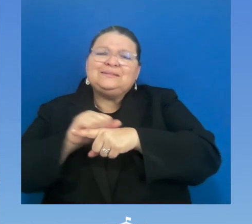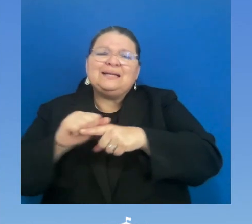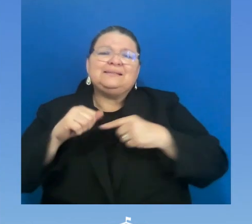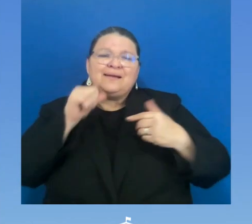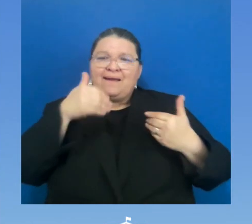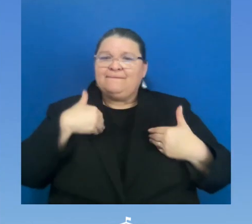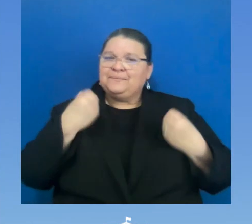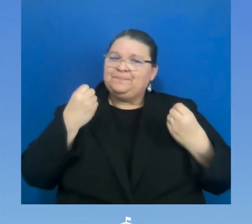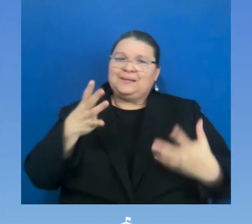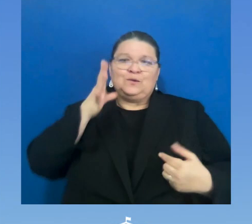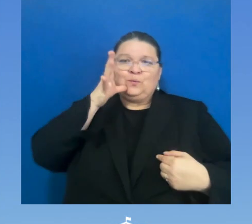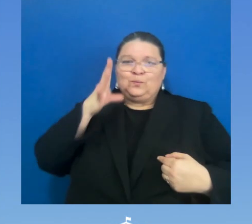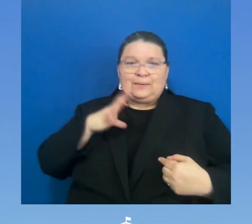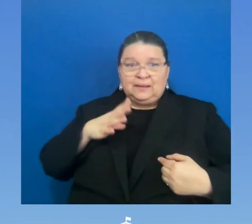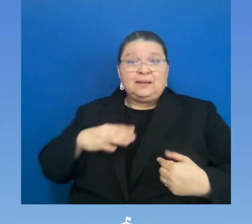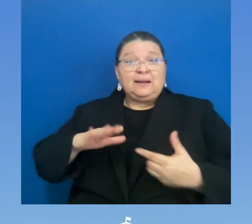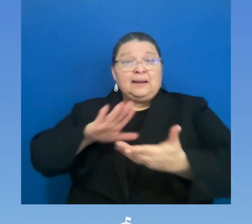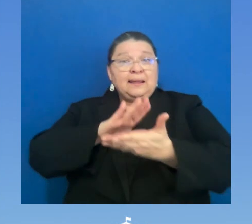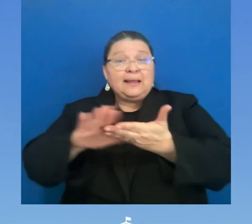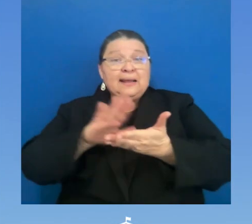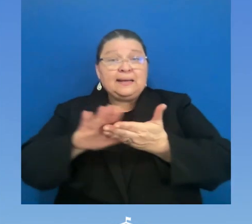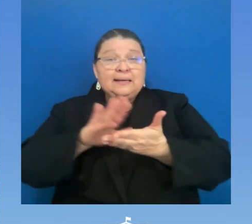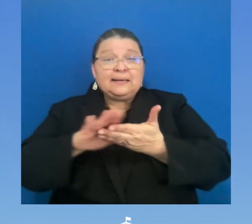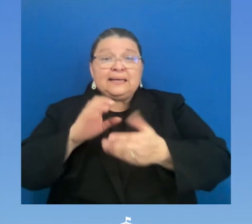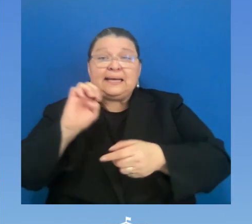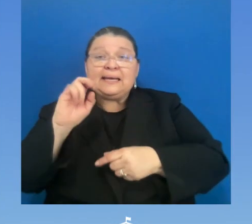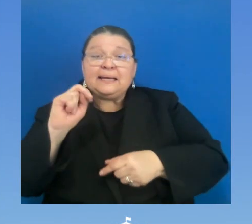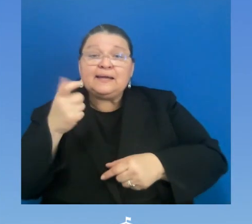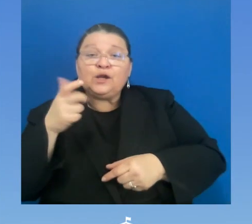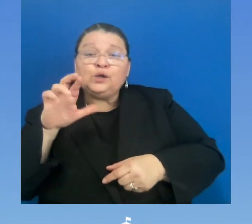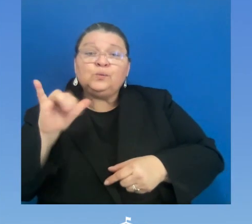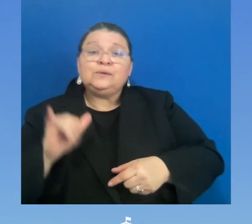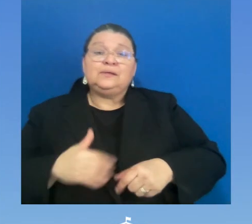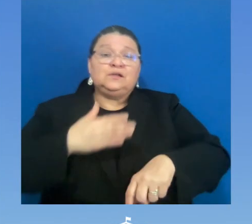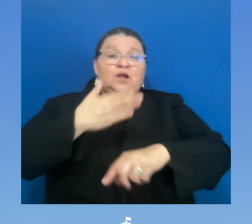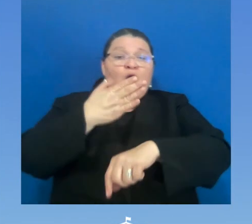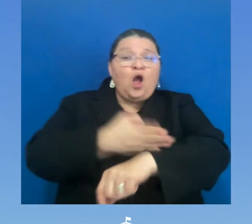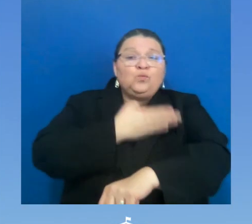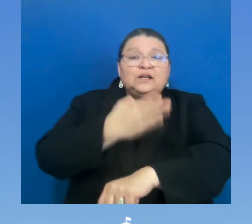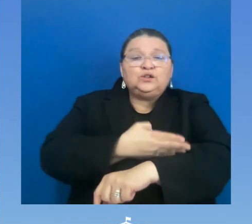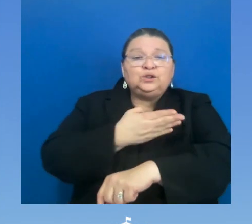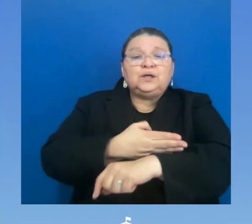Today, we are taking additional steps to help increase pay equity across our nation.